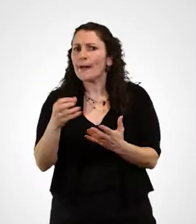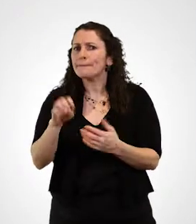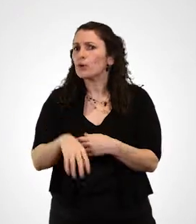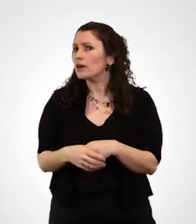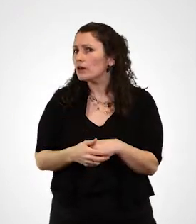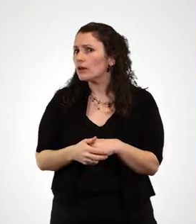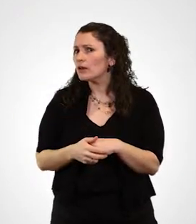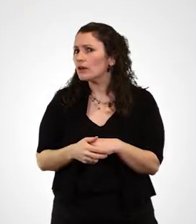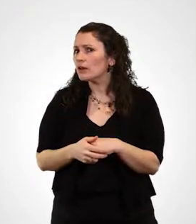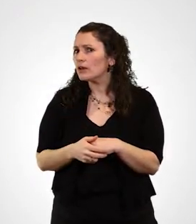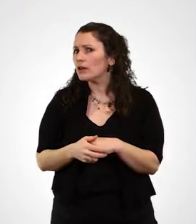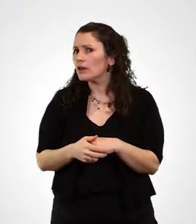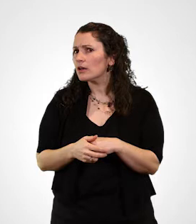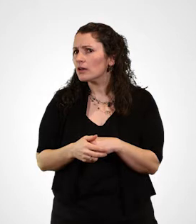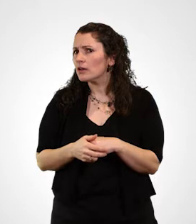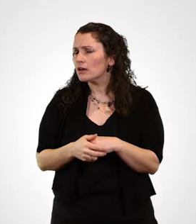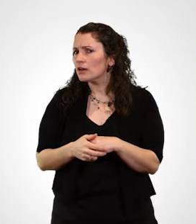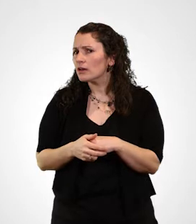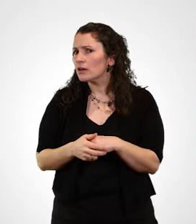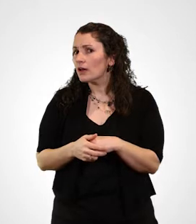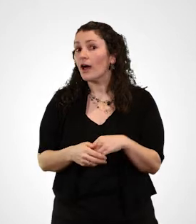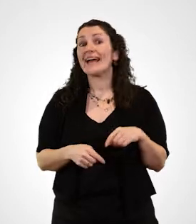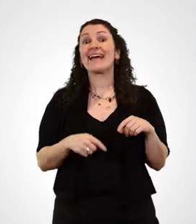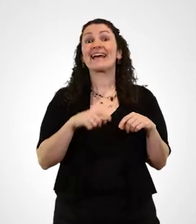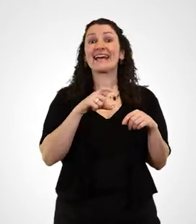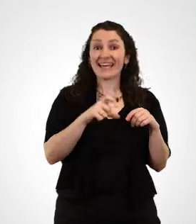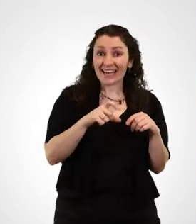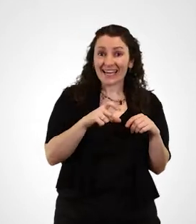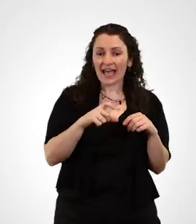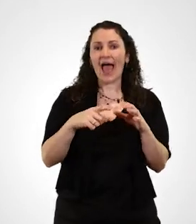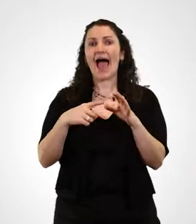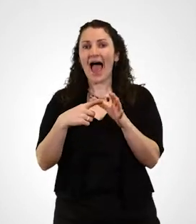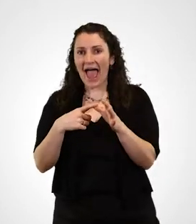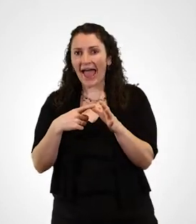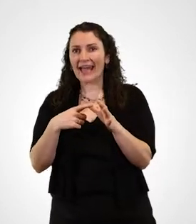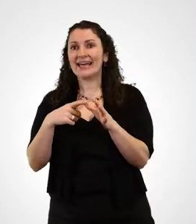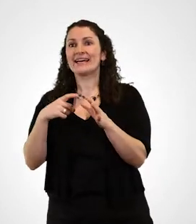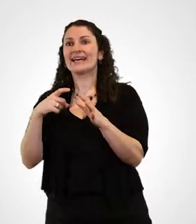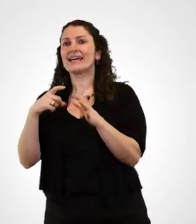Mmm-hmm, where should we put it?